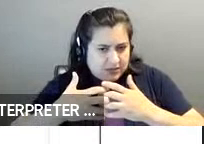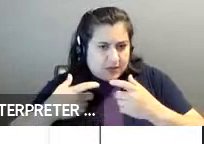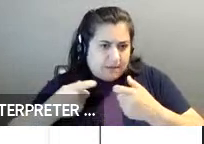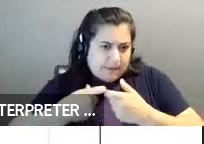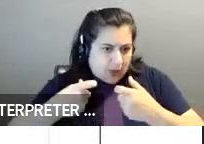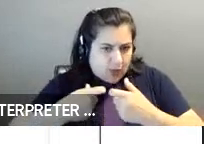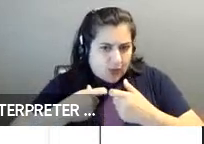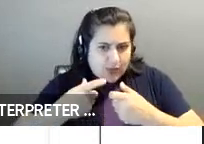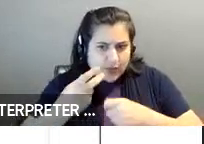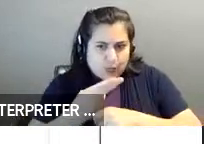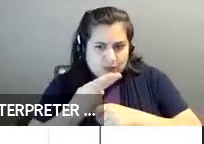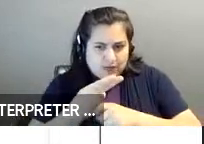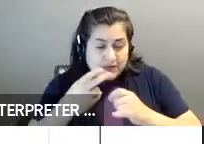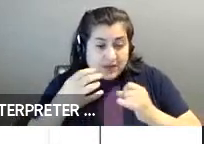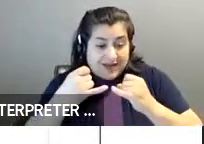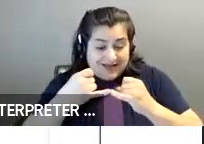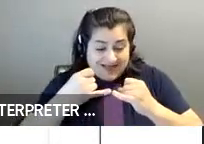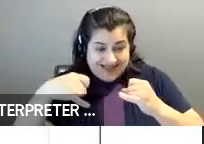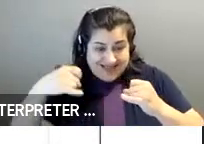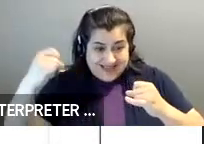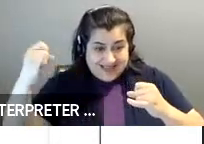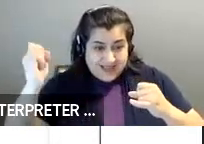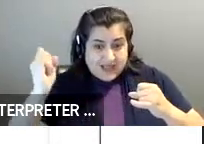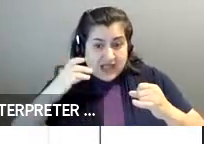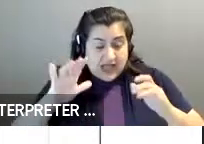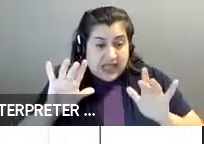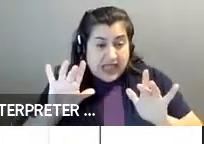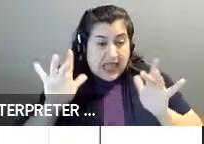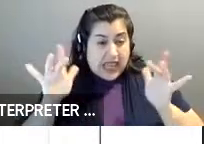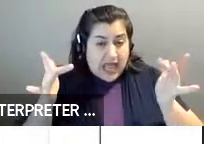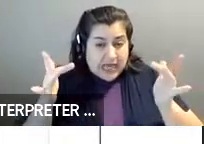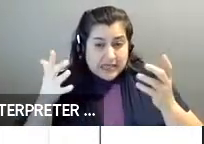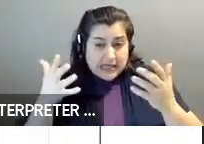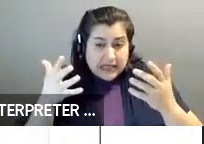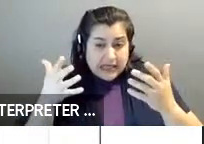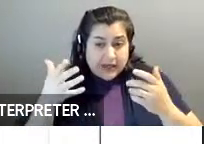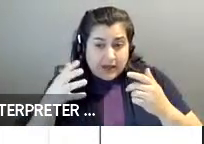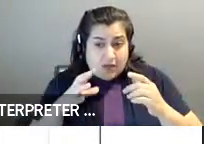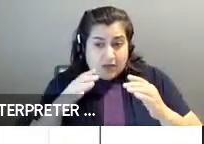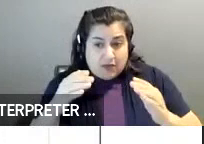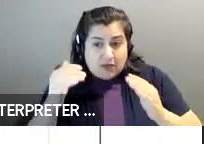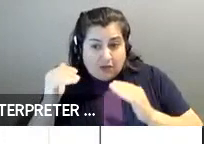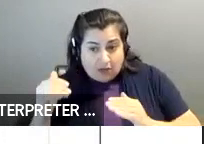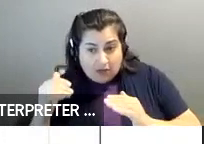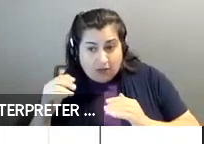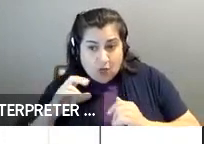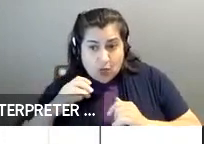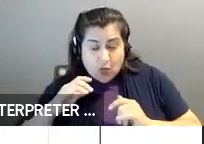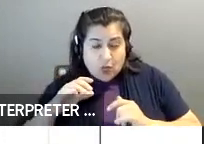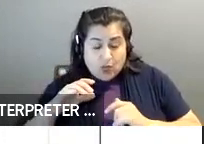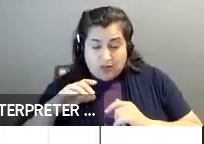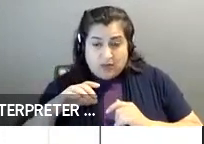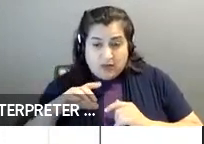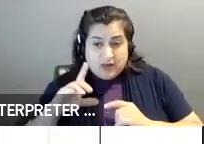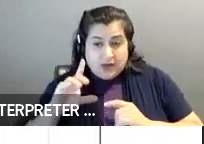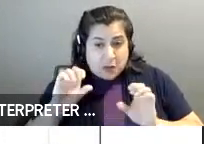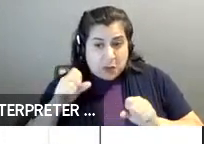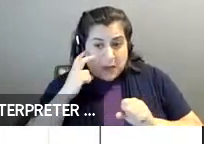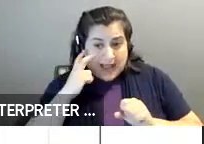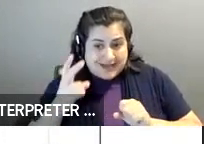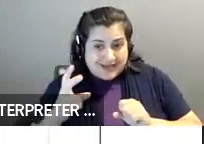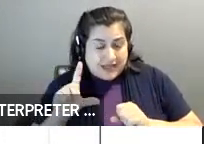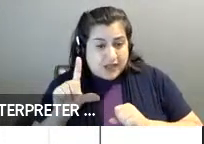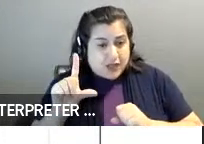light gray line to the right of these curves shows you the 20% increase in power wheelchair